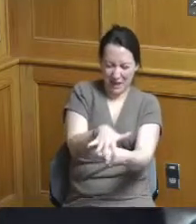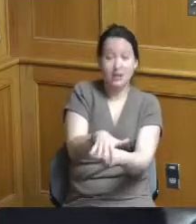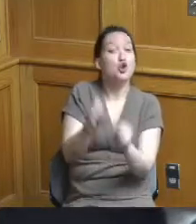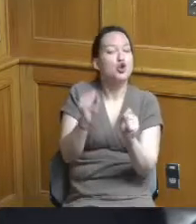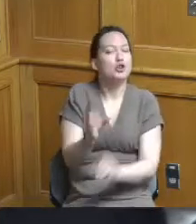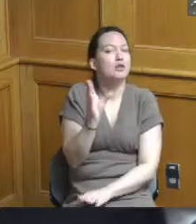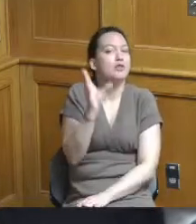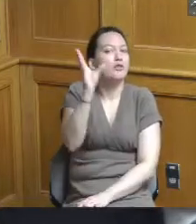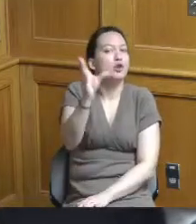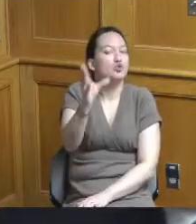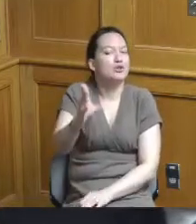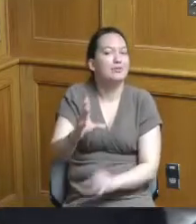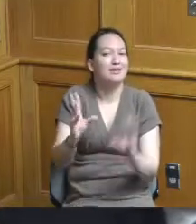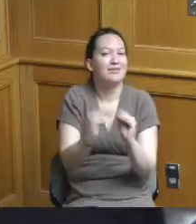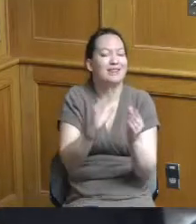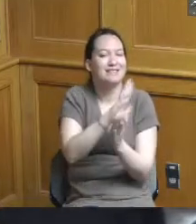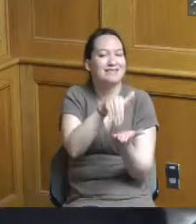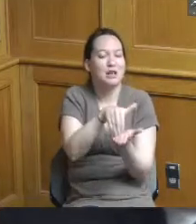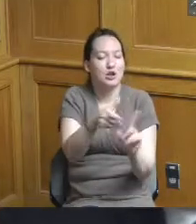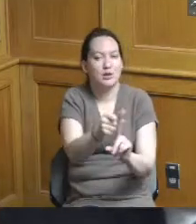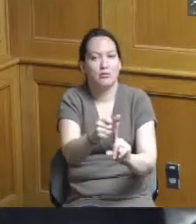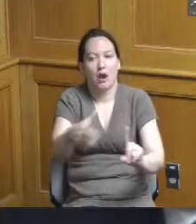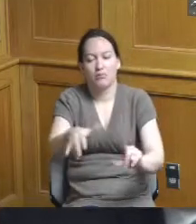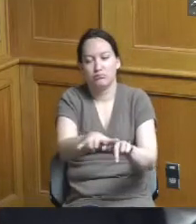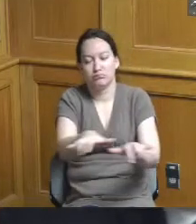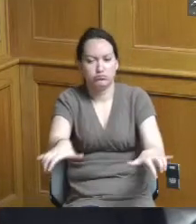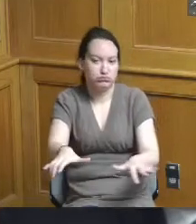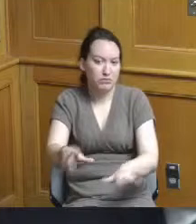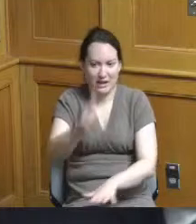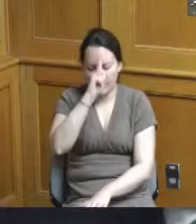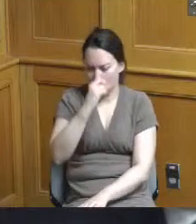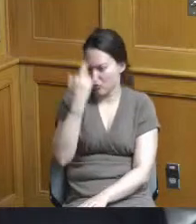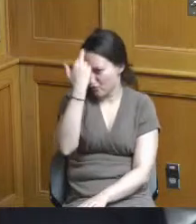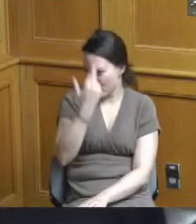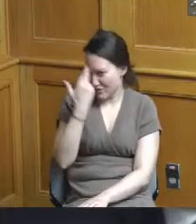Convention Center expansion which is ultimately one of the main reasons it was it was purchased